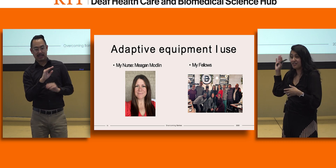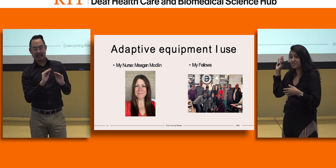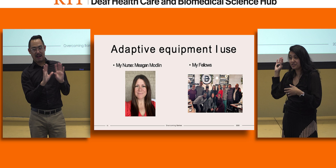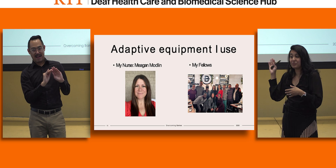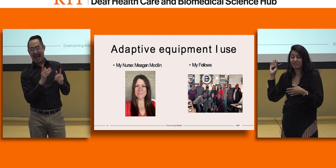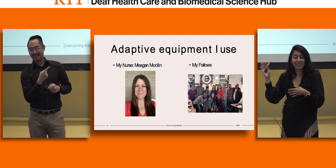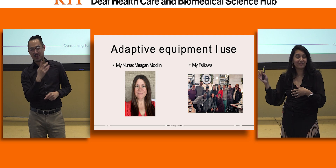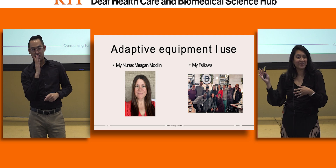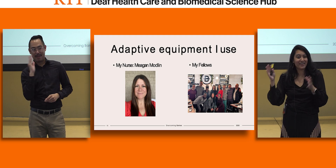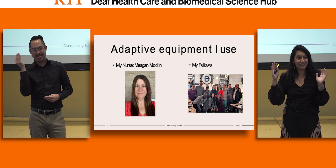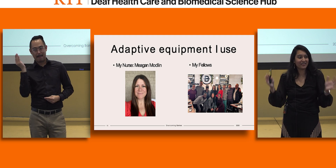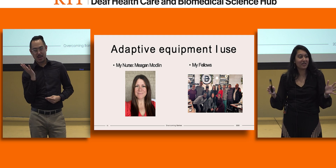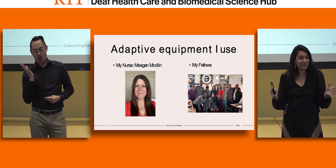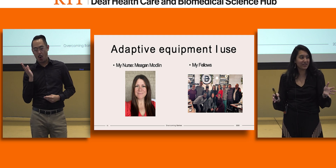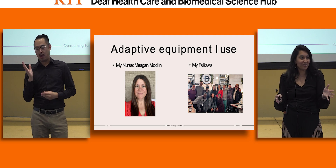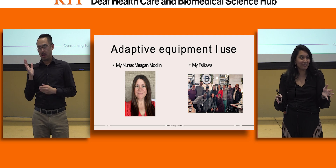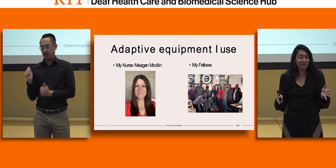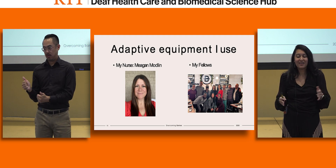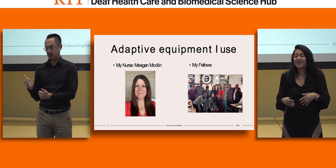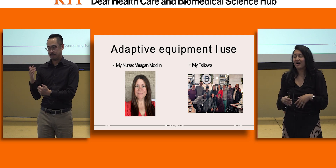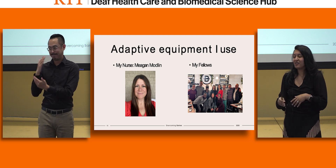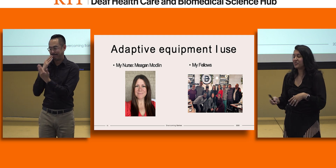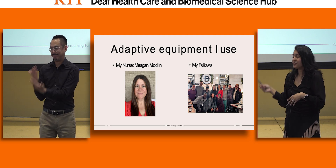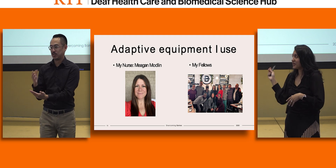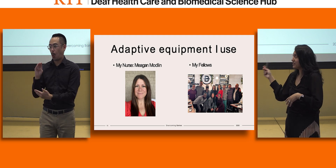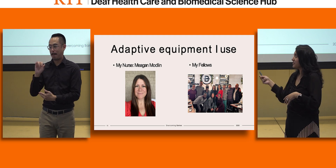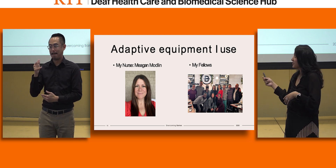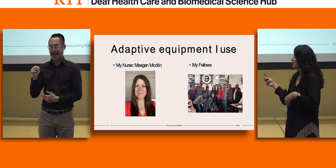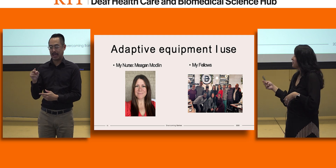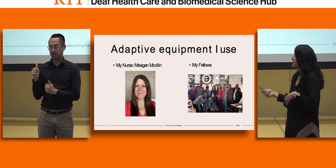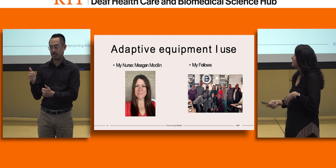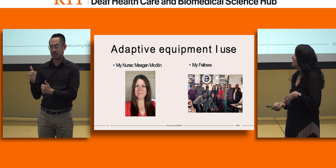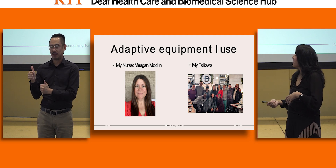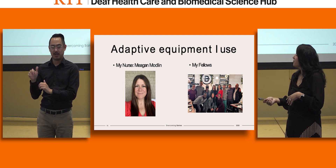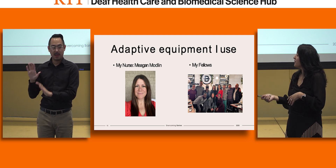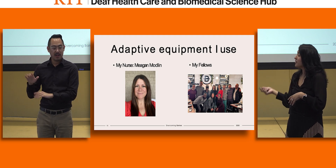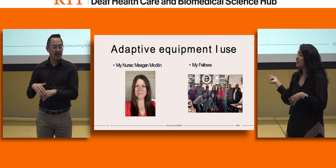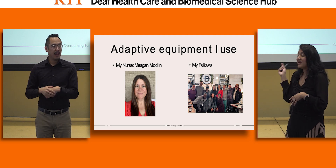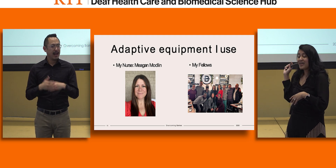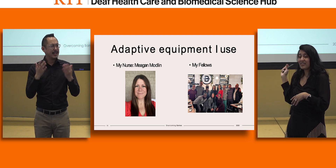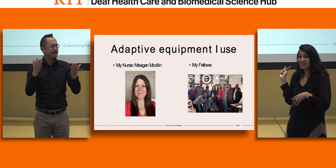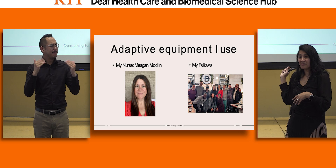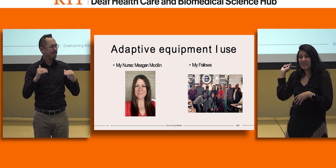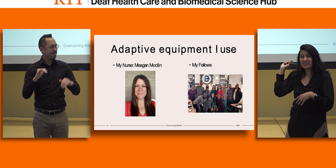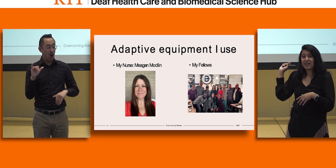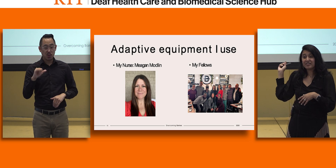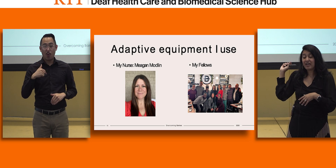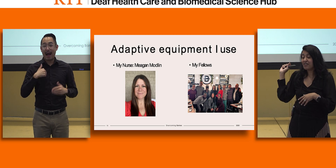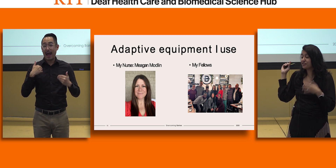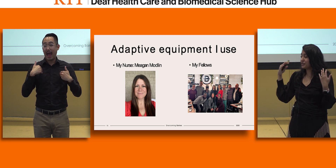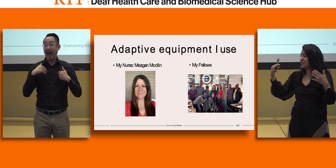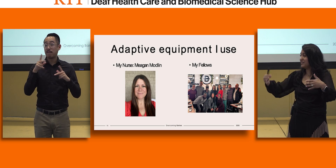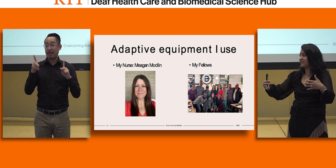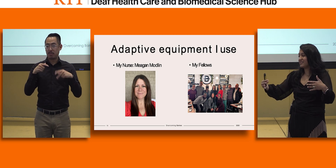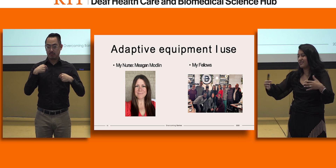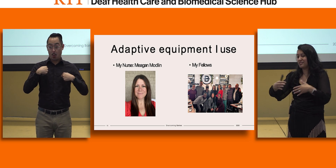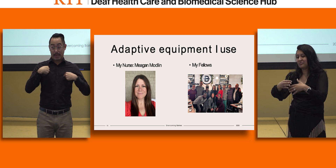she will flag me down and let me know. So, Megan's been immensely helpful. And then I have trainees under me.